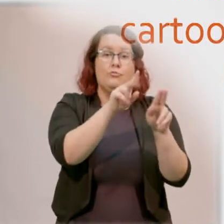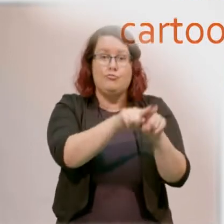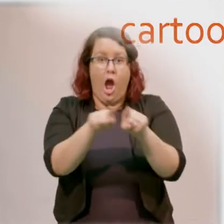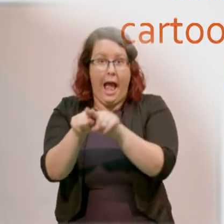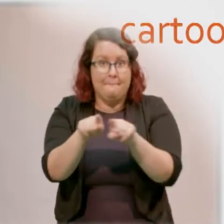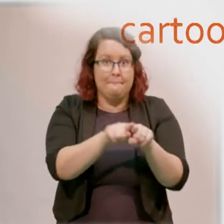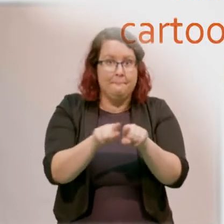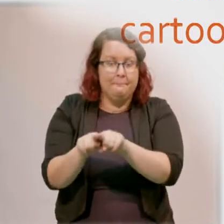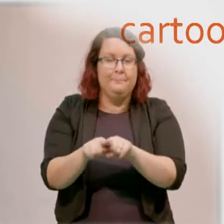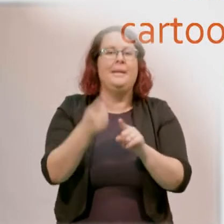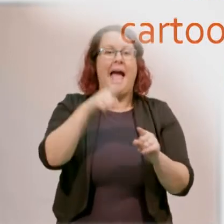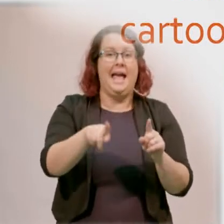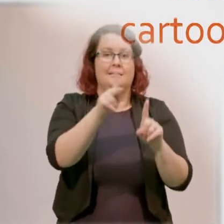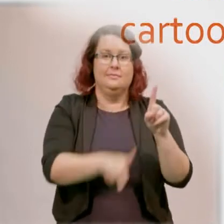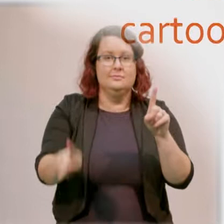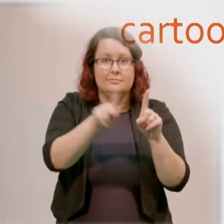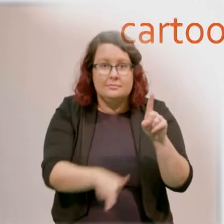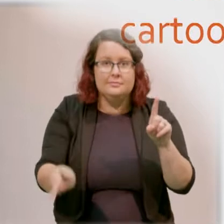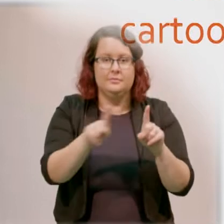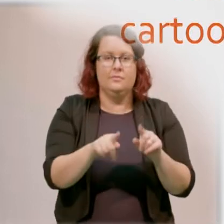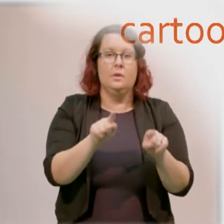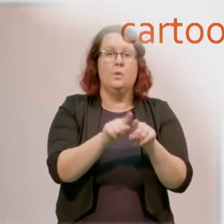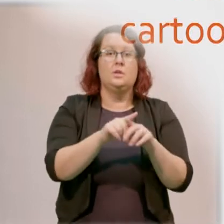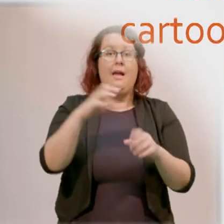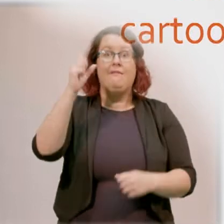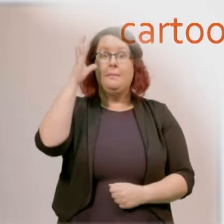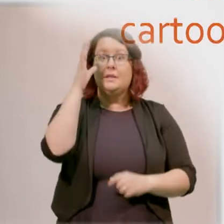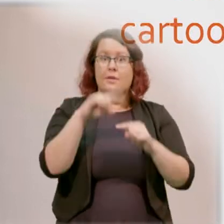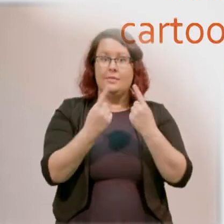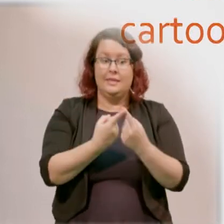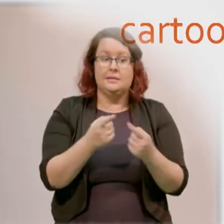to get the product stuck in our head. It also manipulates visual elements,